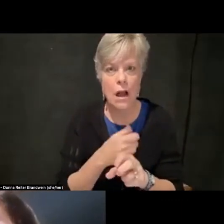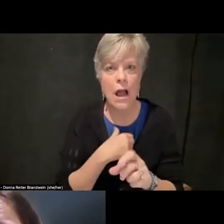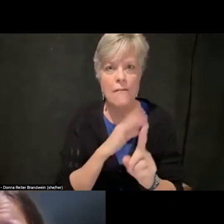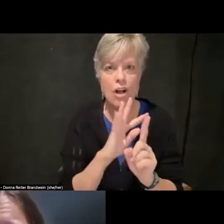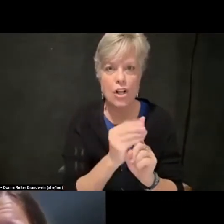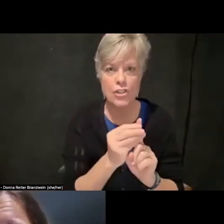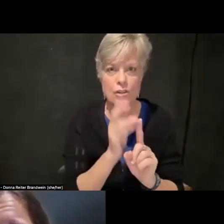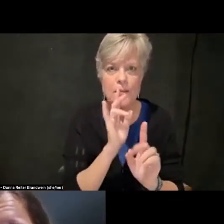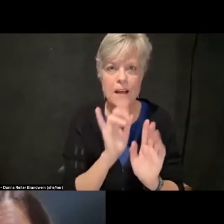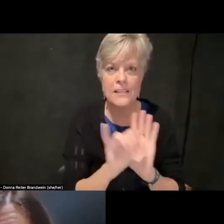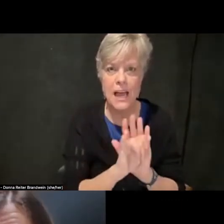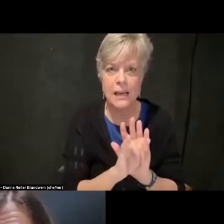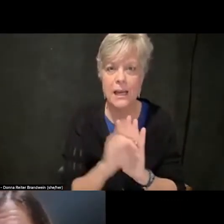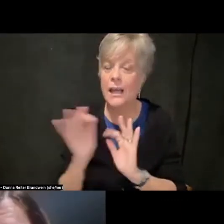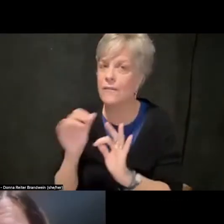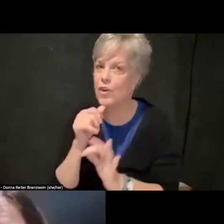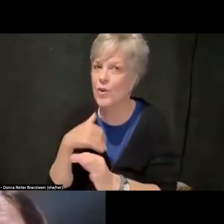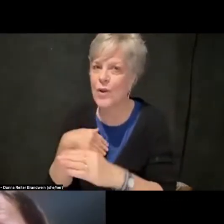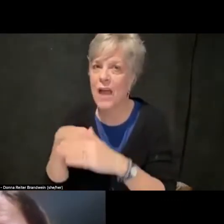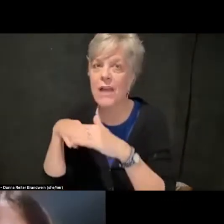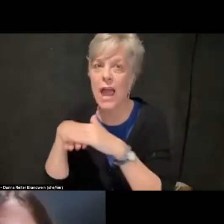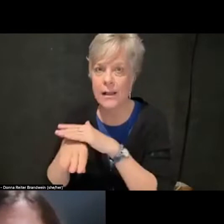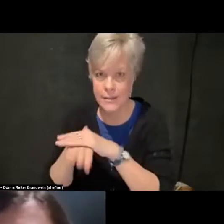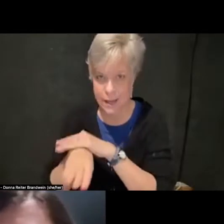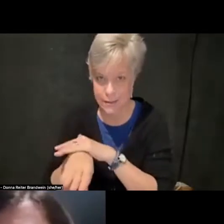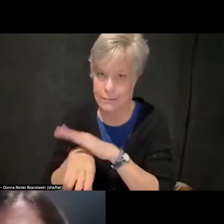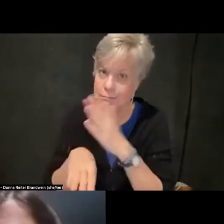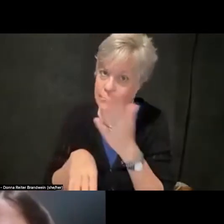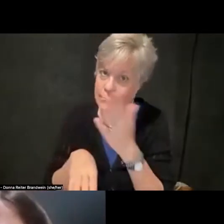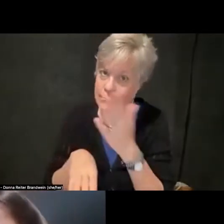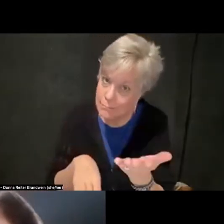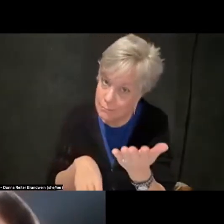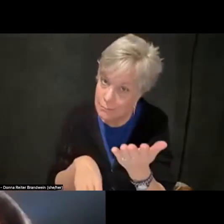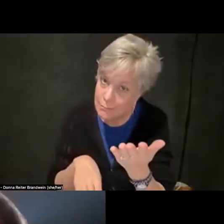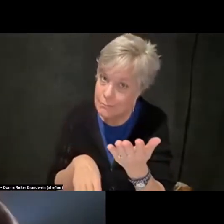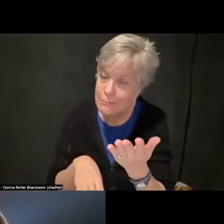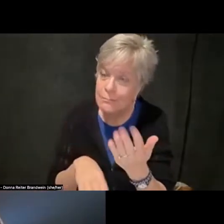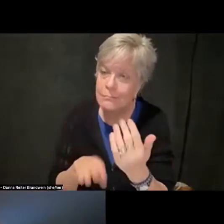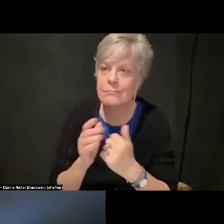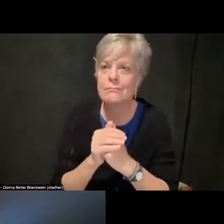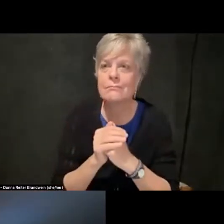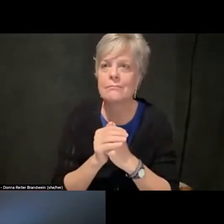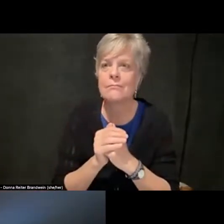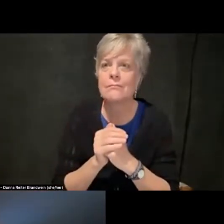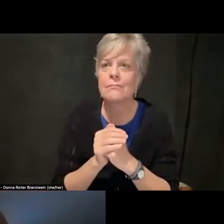if you don't have access. And so our needs are a part of disability culture as well.